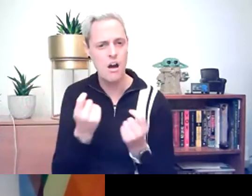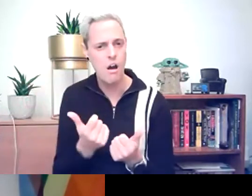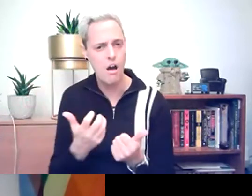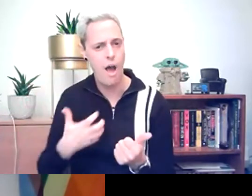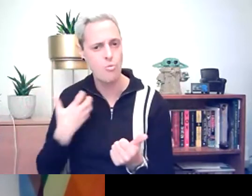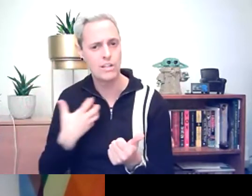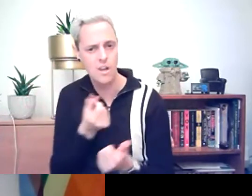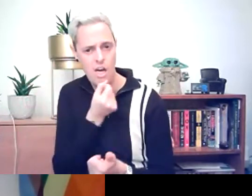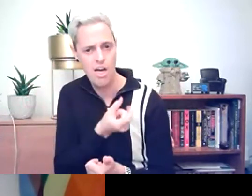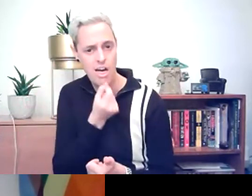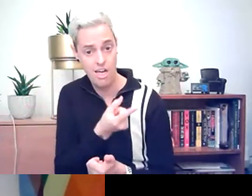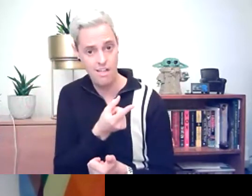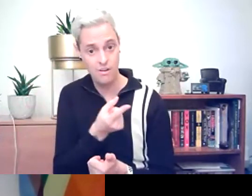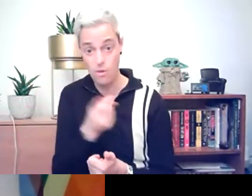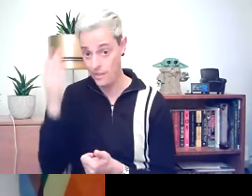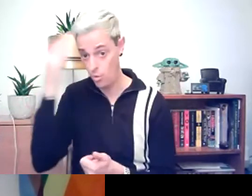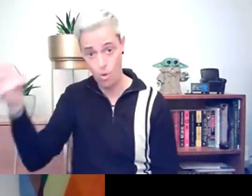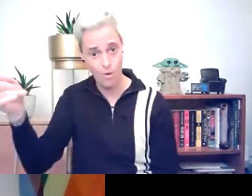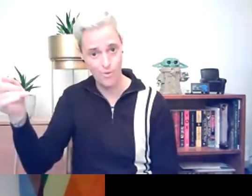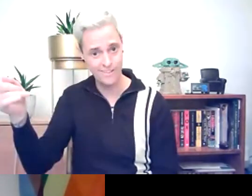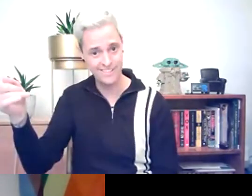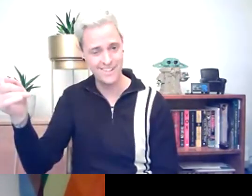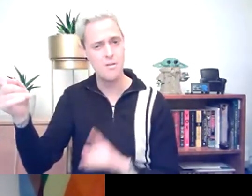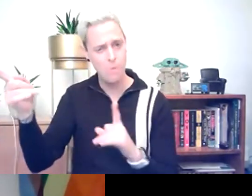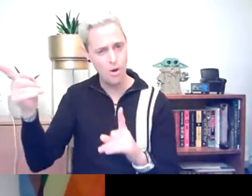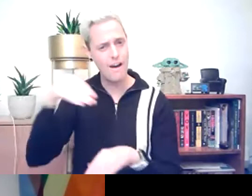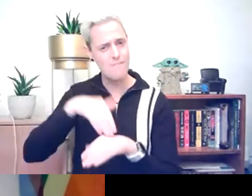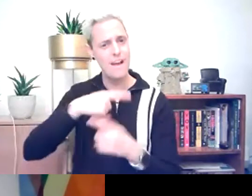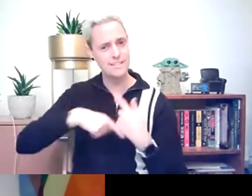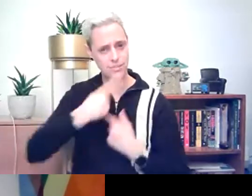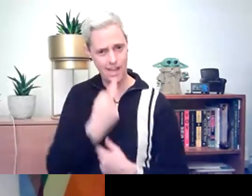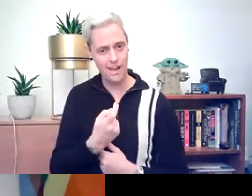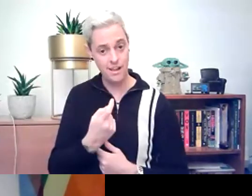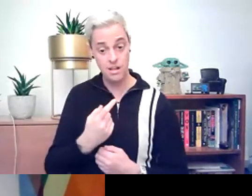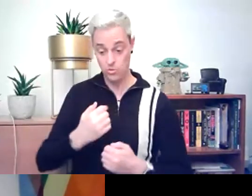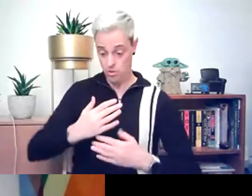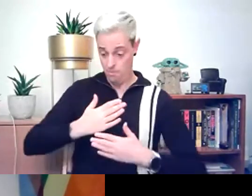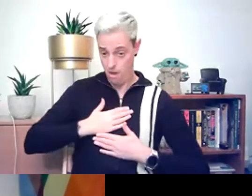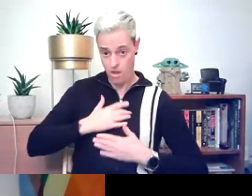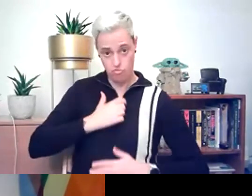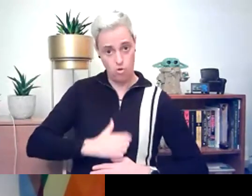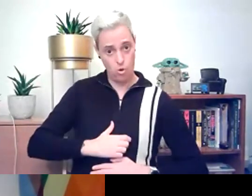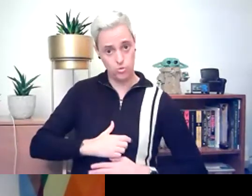on you so it's not your job to educate people put up with it if they do things but if you